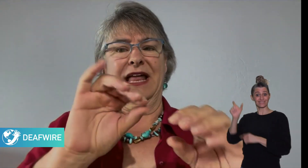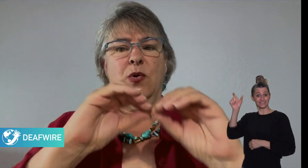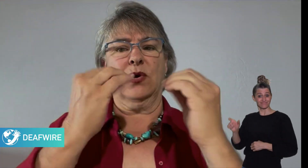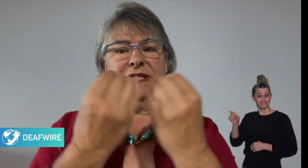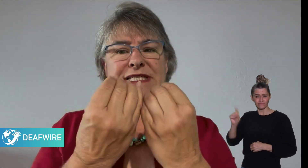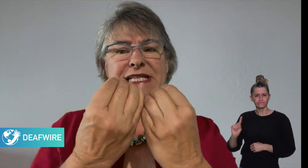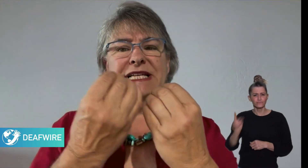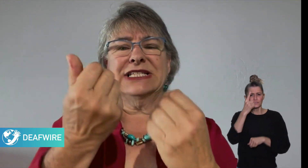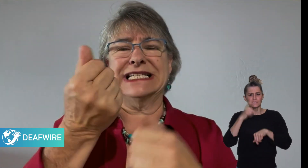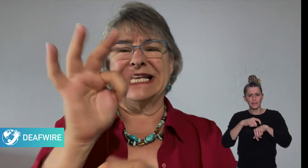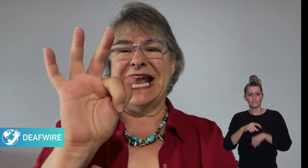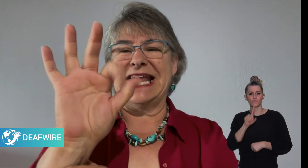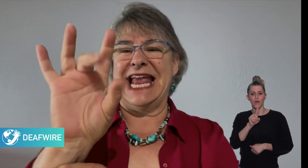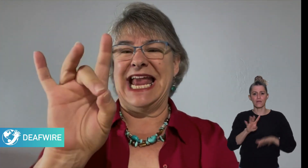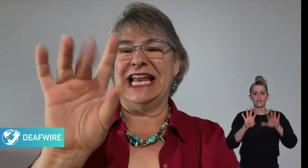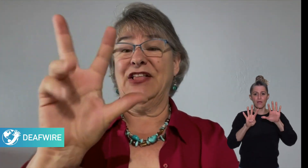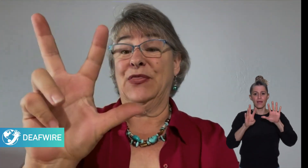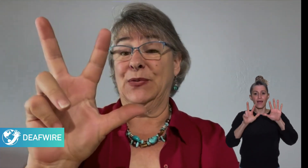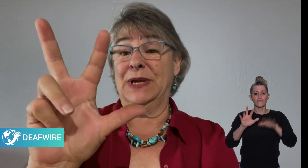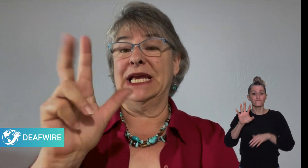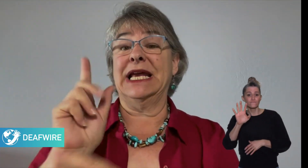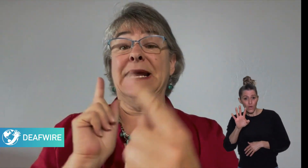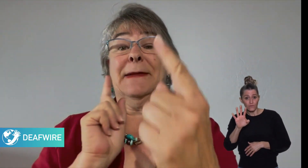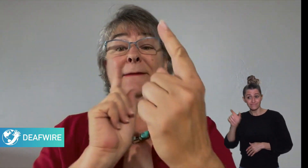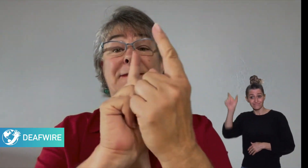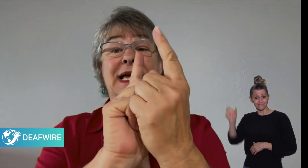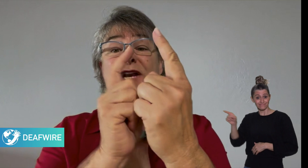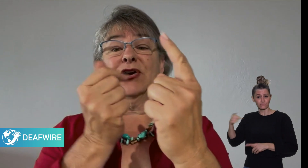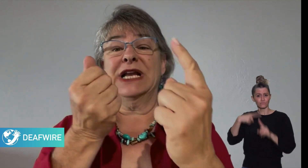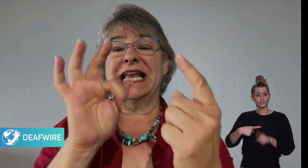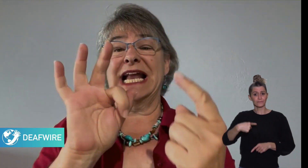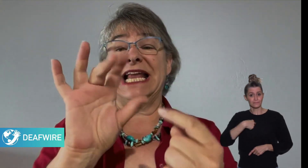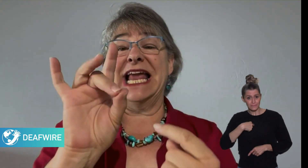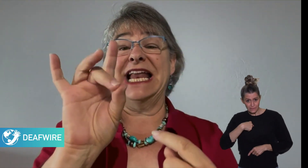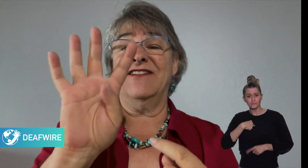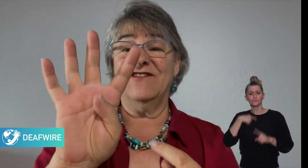I met Millie Brother for the first time in 1984.